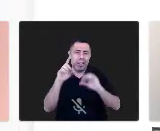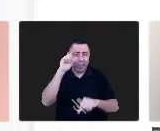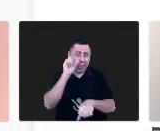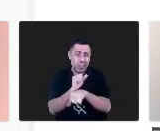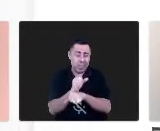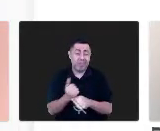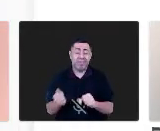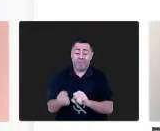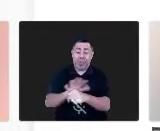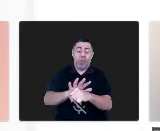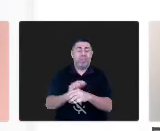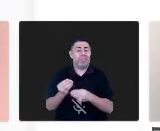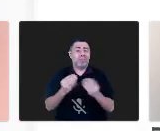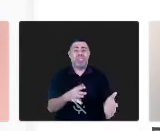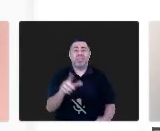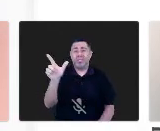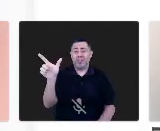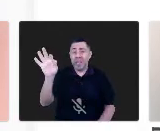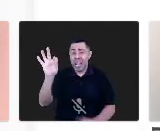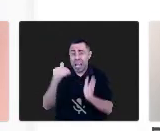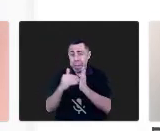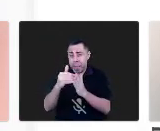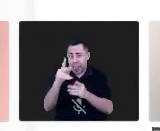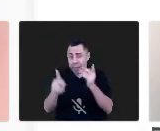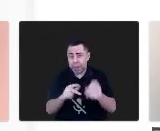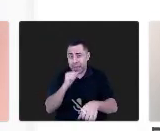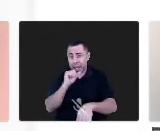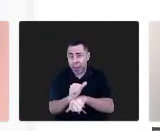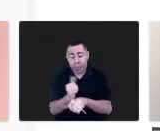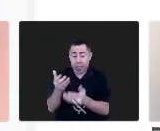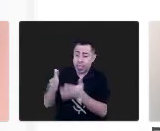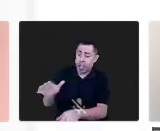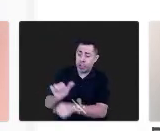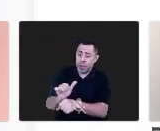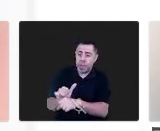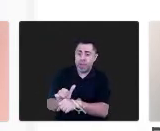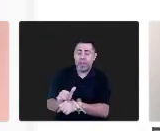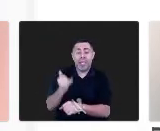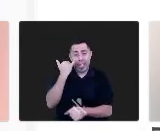are unemployed or have lost their job and when you put yourself out there other people will know